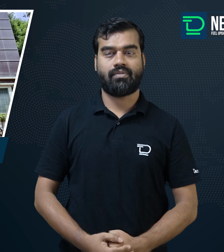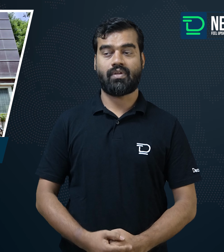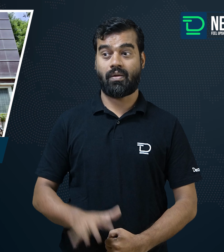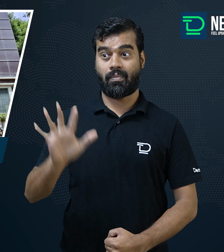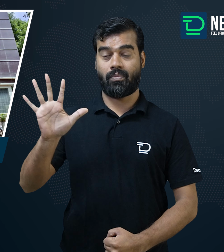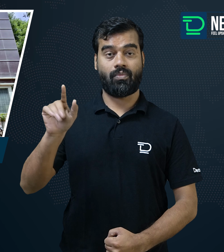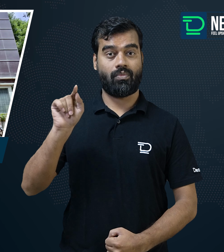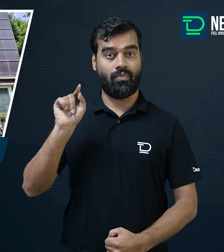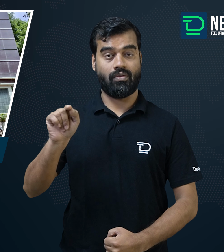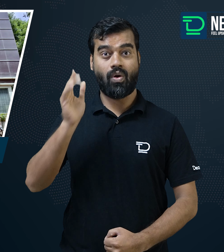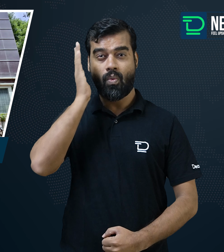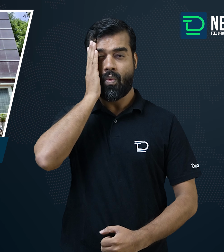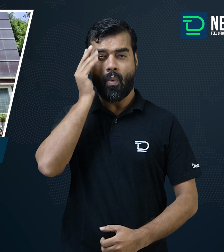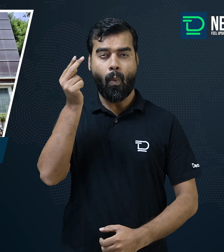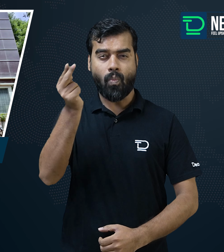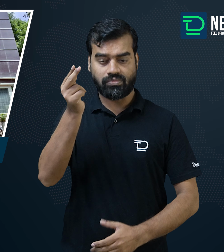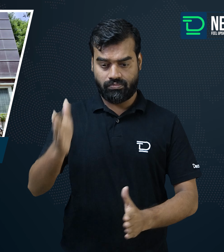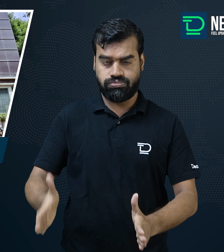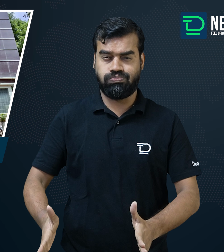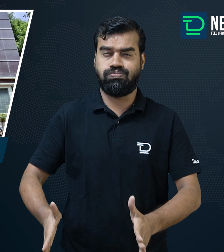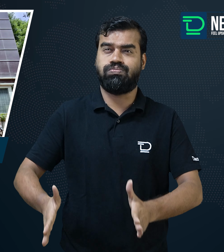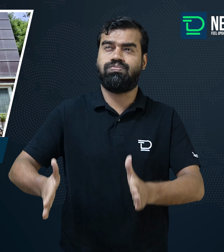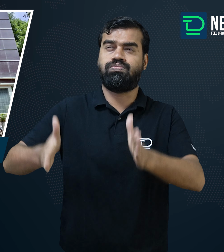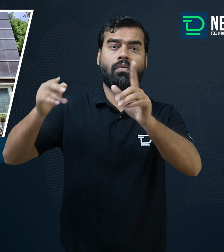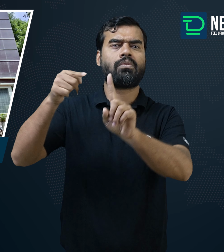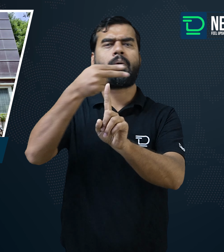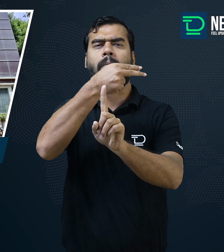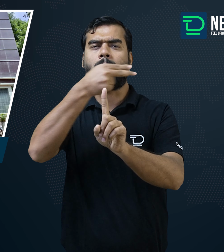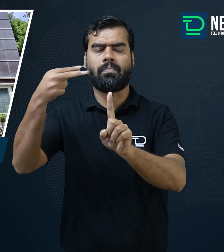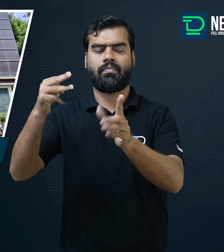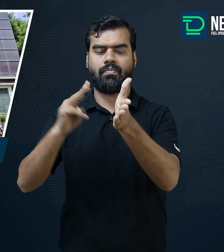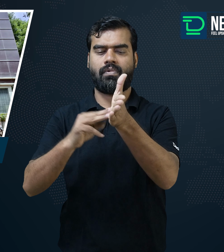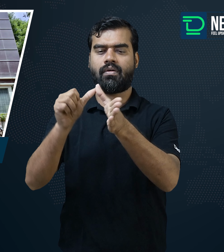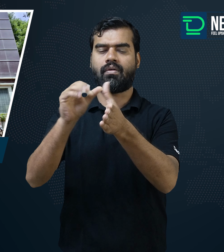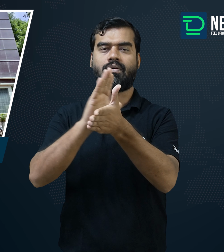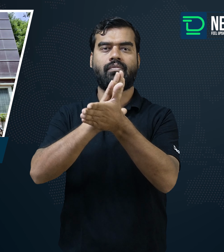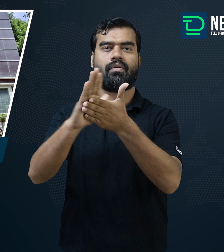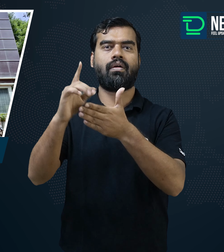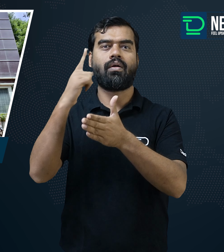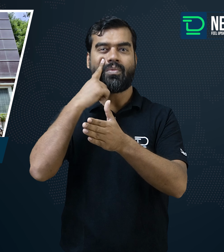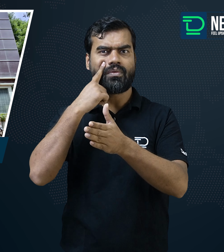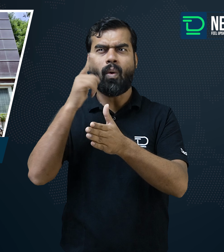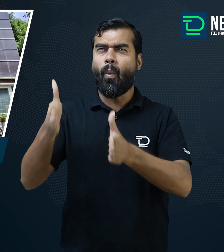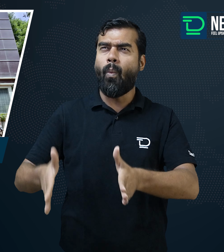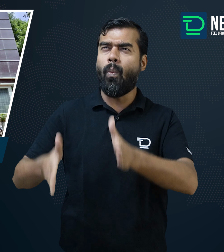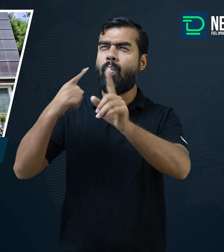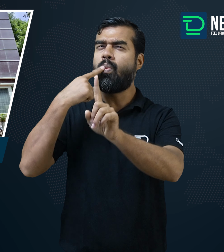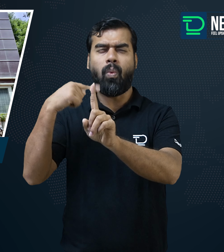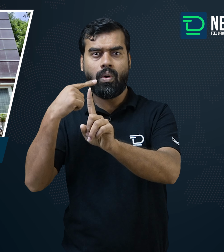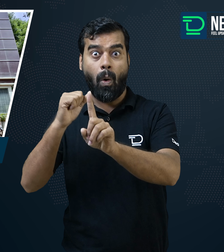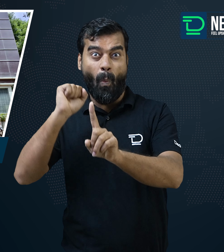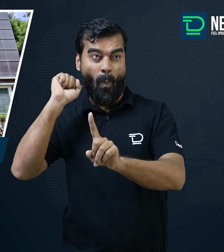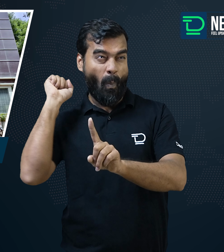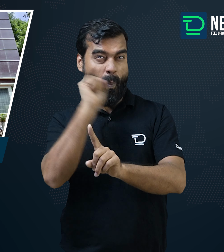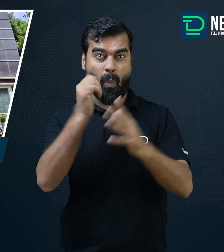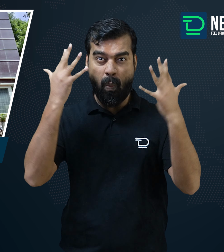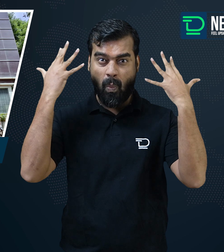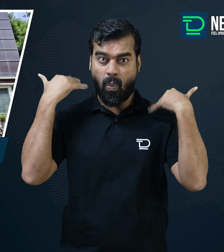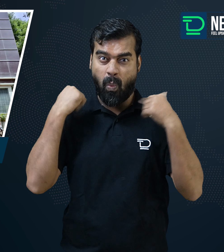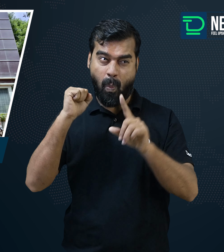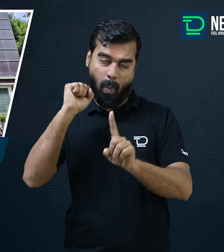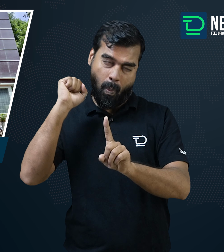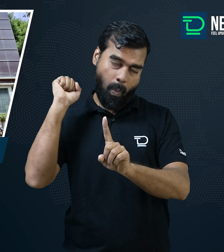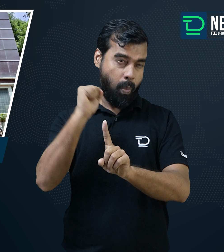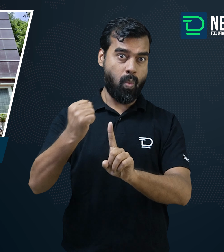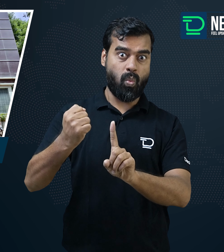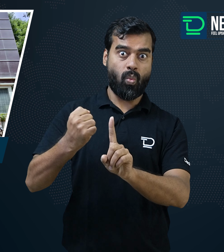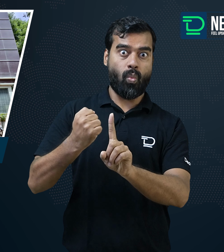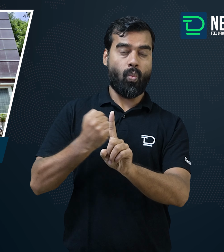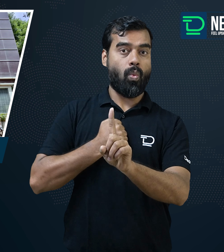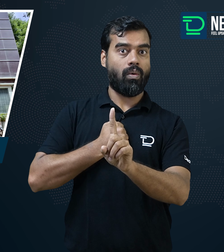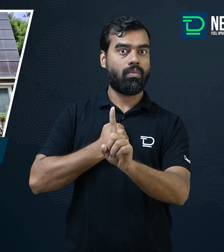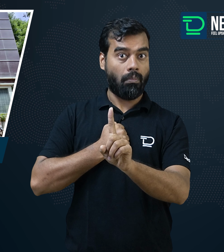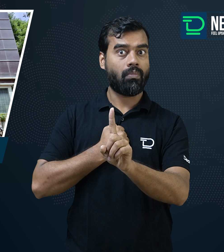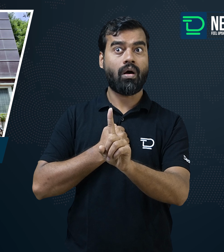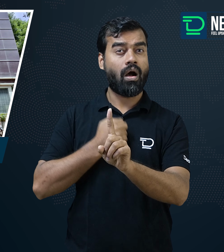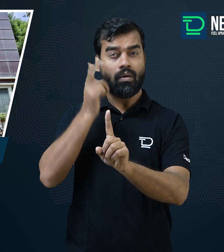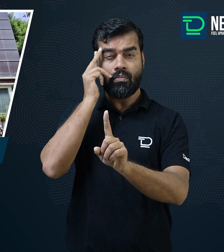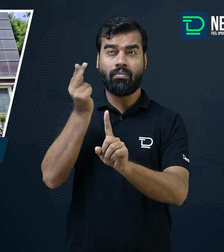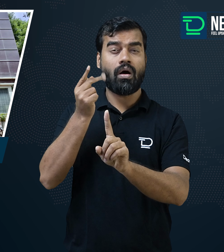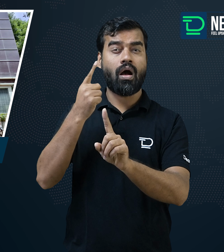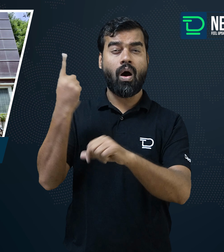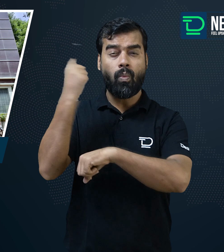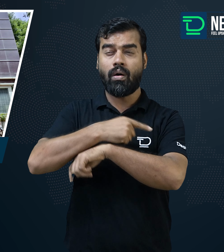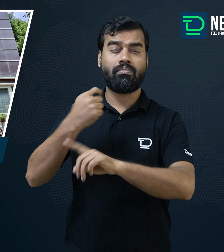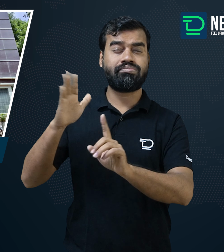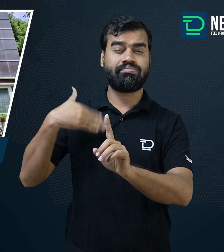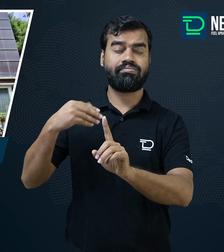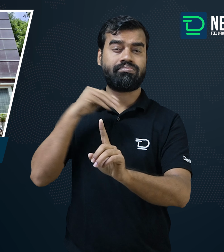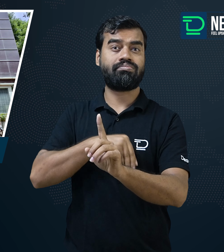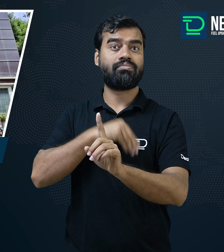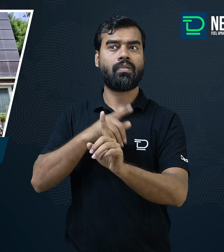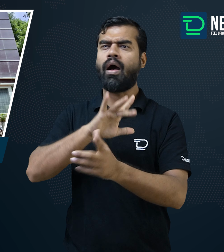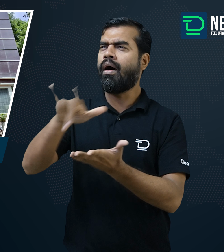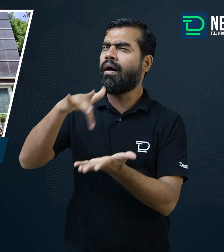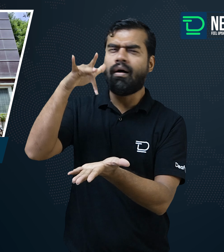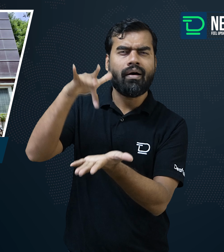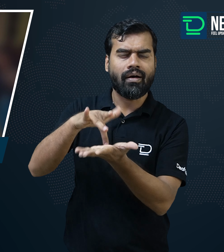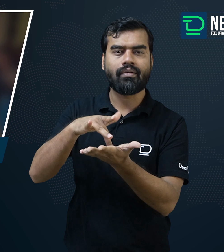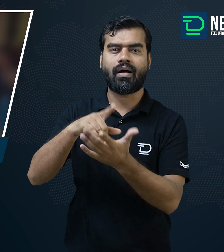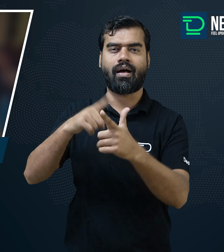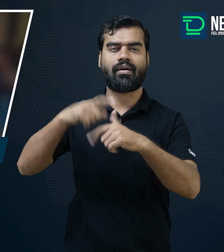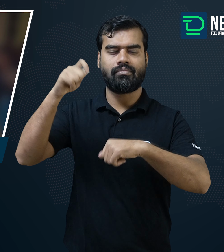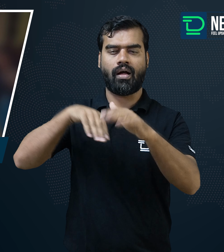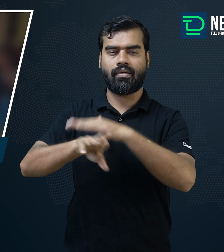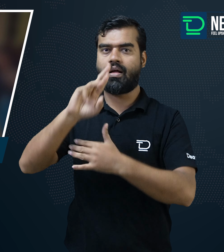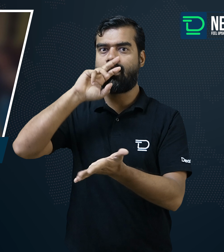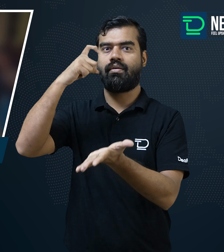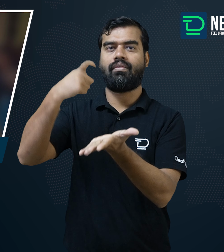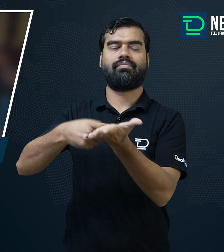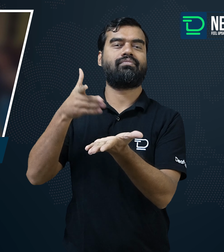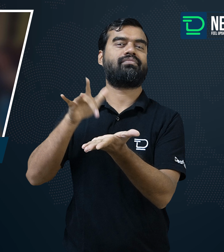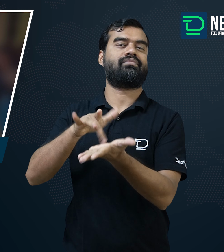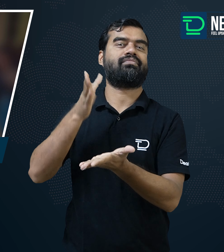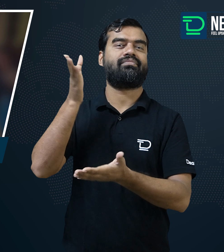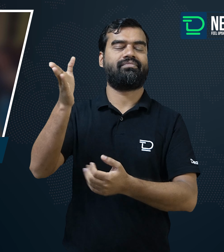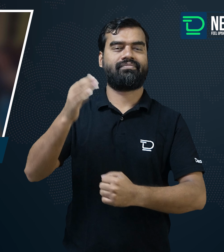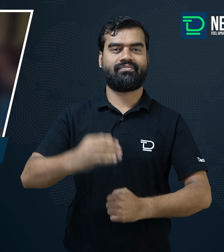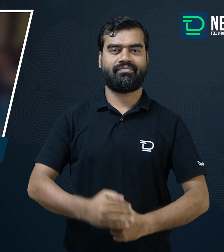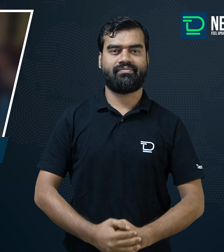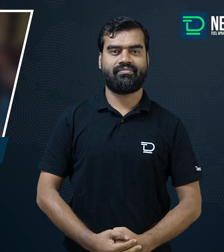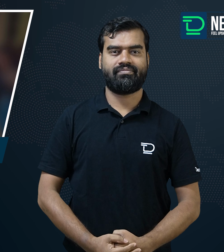5. Hotel Mahi Residency and it is owned by Dhoni in Ranchi, Jharkhand.